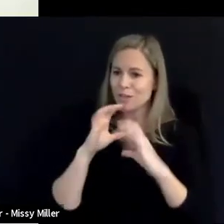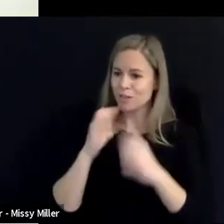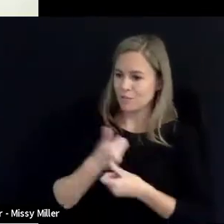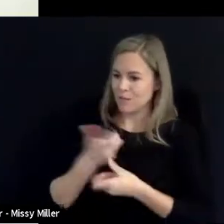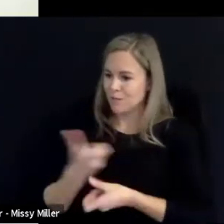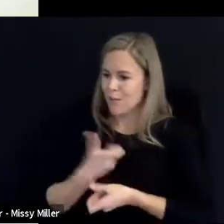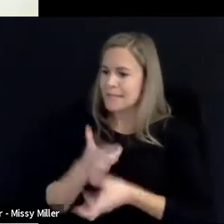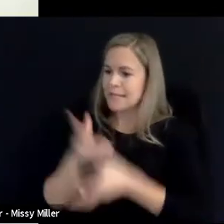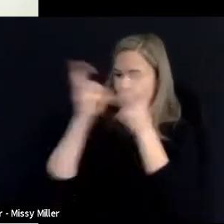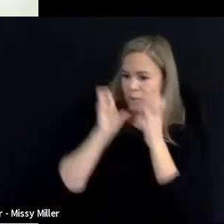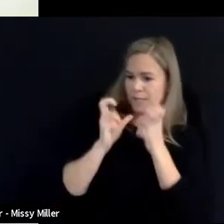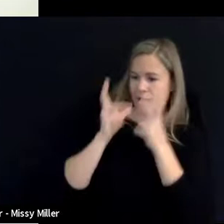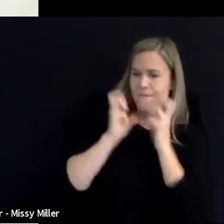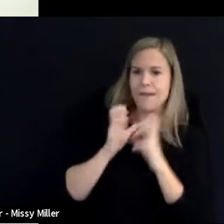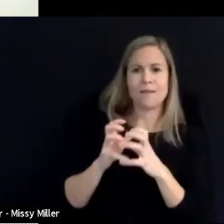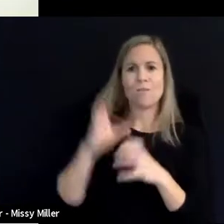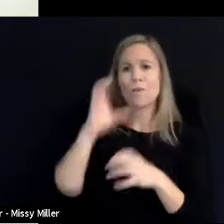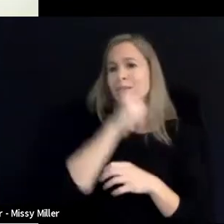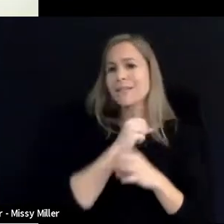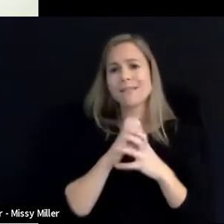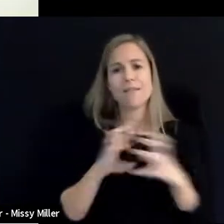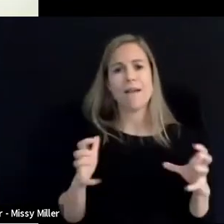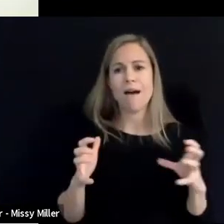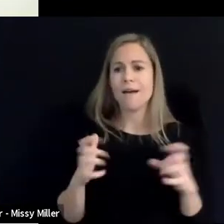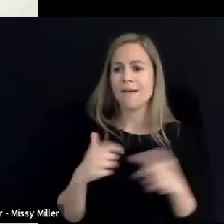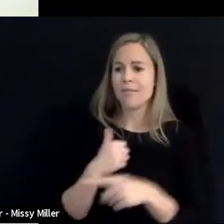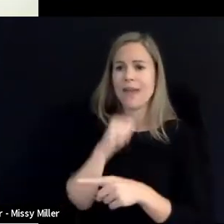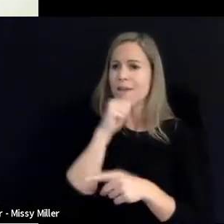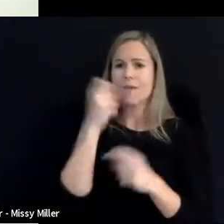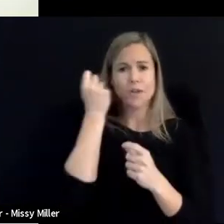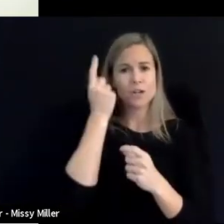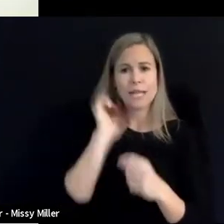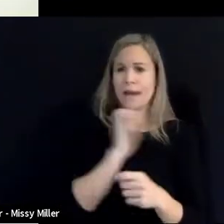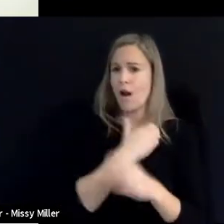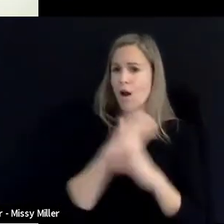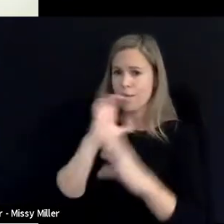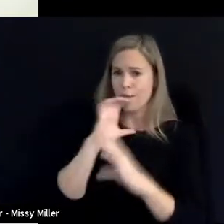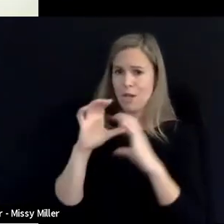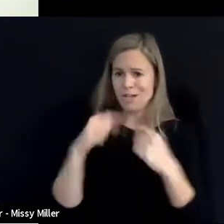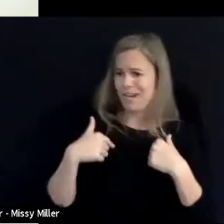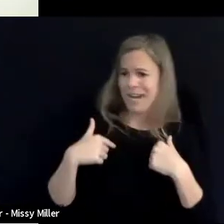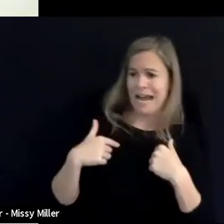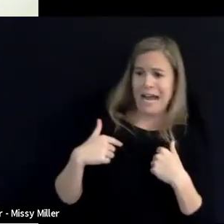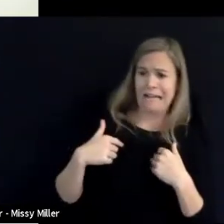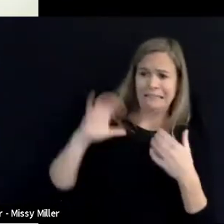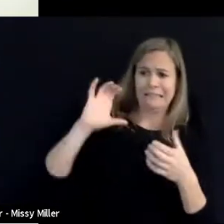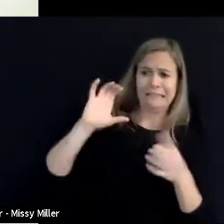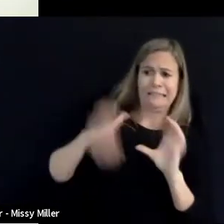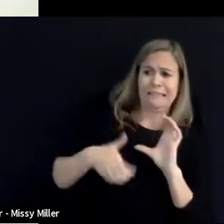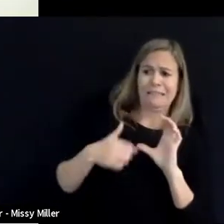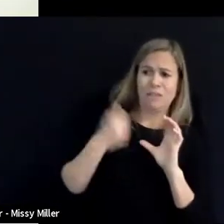with our children and understanding our communication to them and not understanding their communication to us.